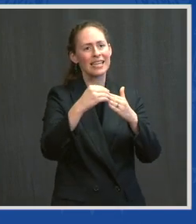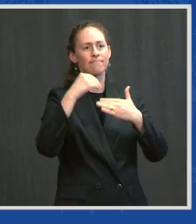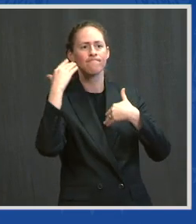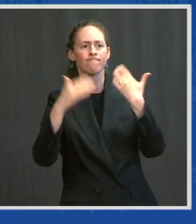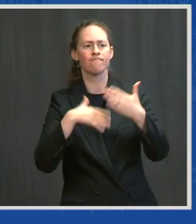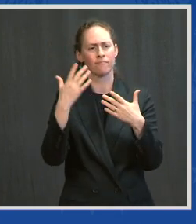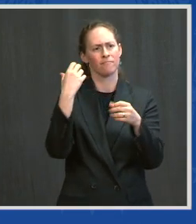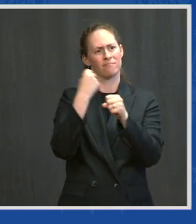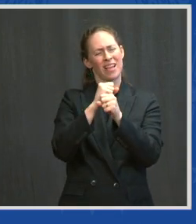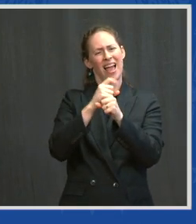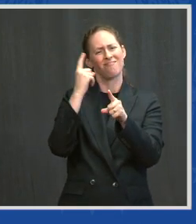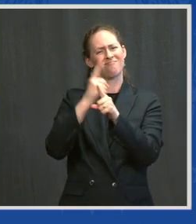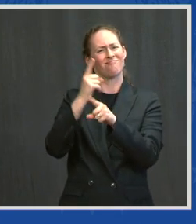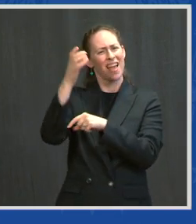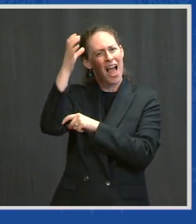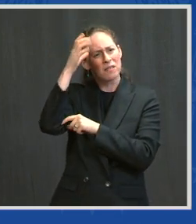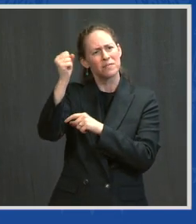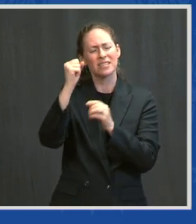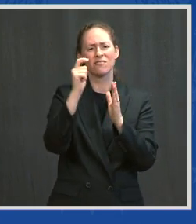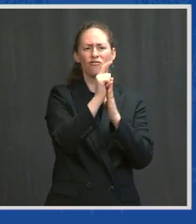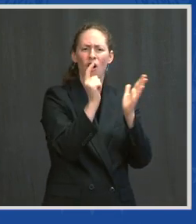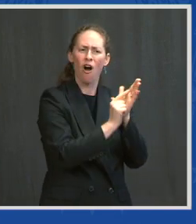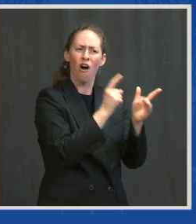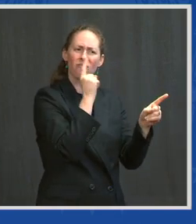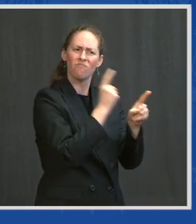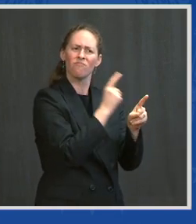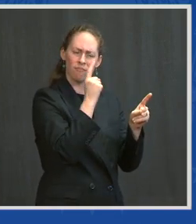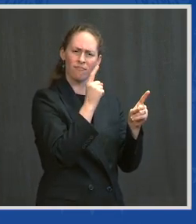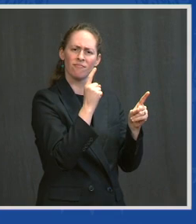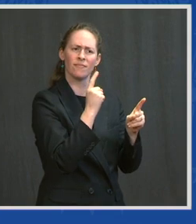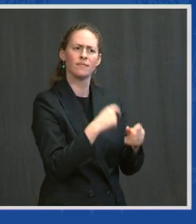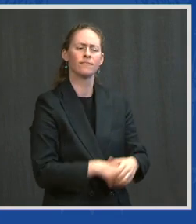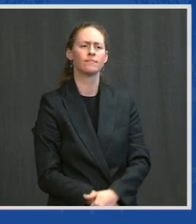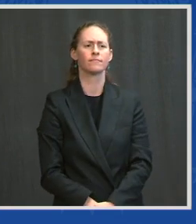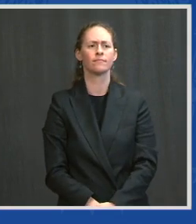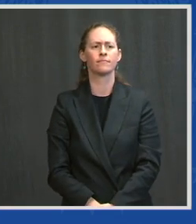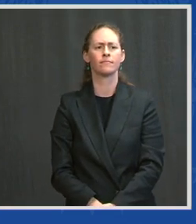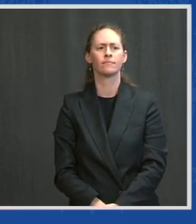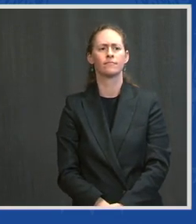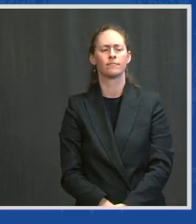First, we discussed cracking down, as you heard from the Attorney General, on rogue gun dealers.